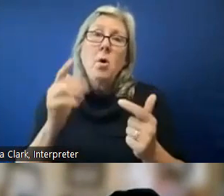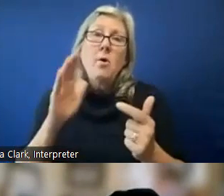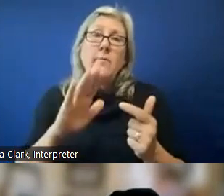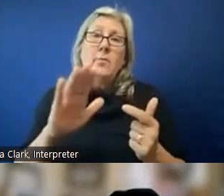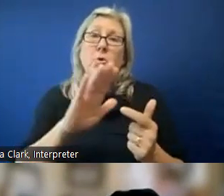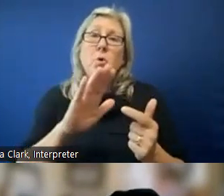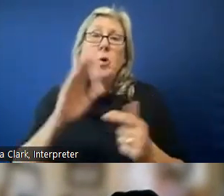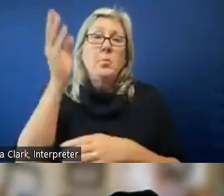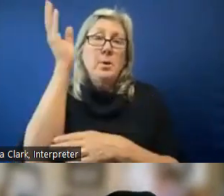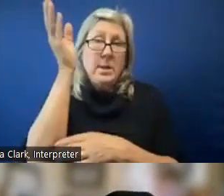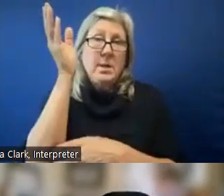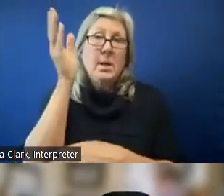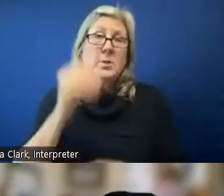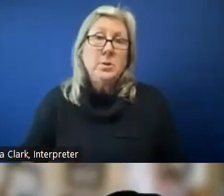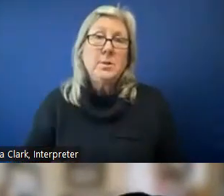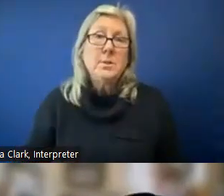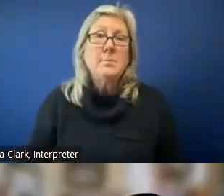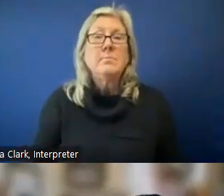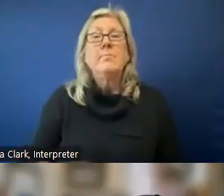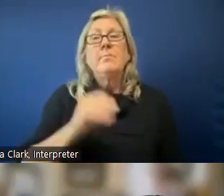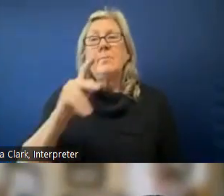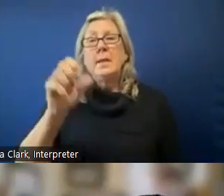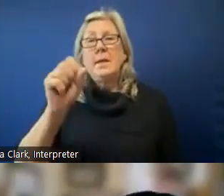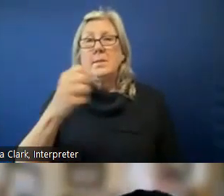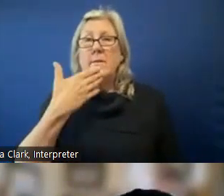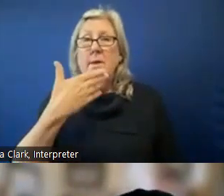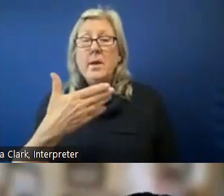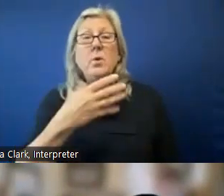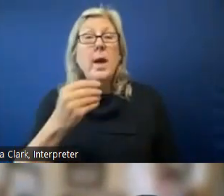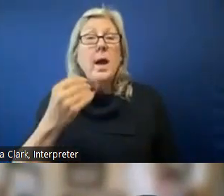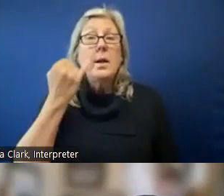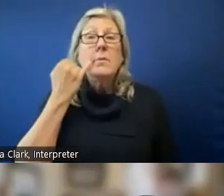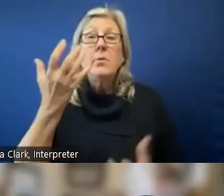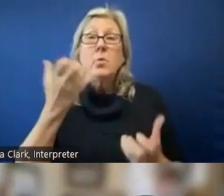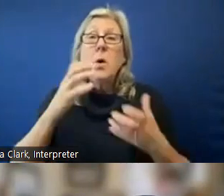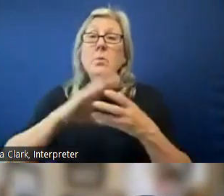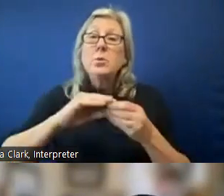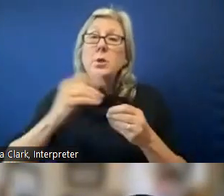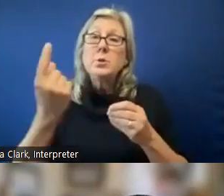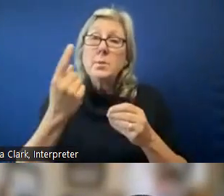Yes, thank you. And if you would like to share something like I said, you know, we've